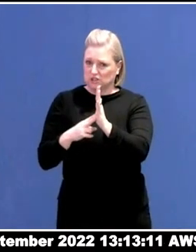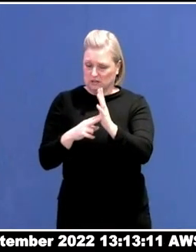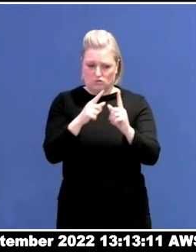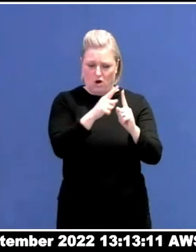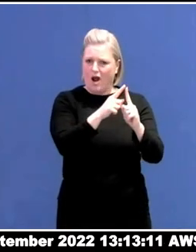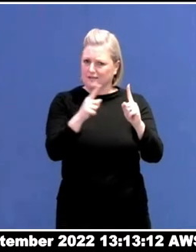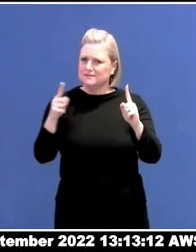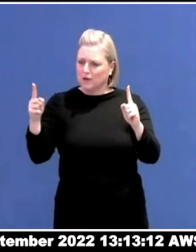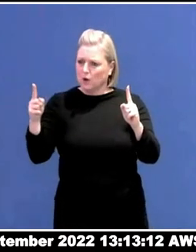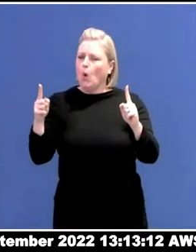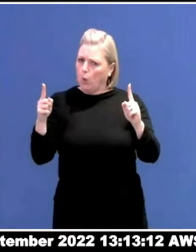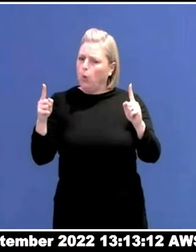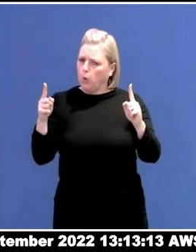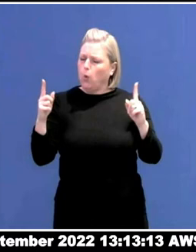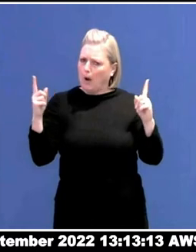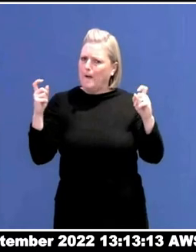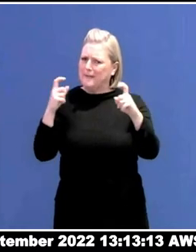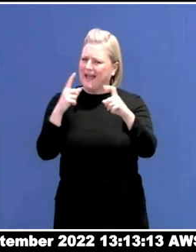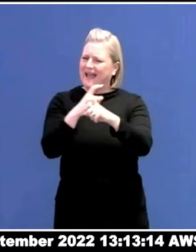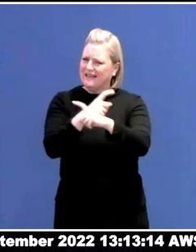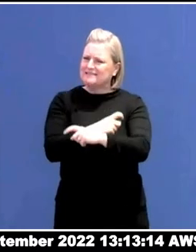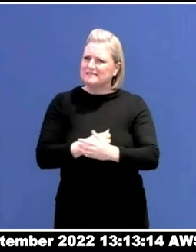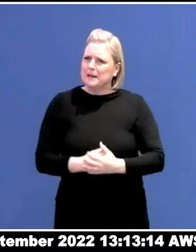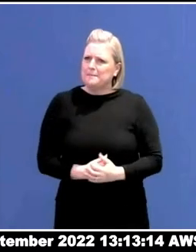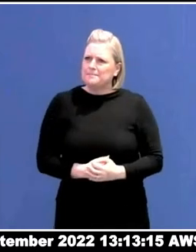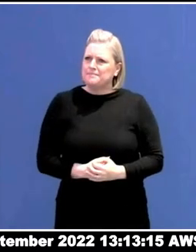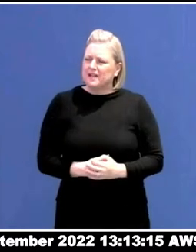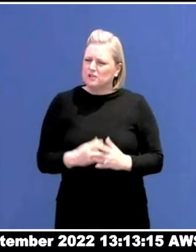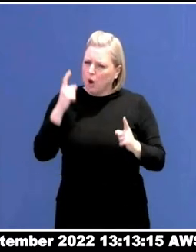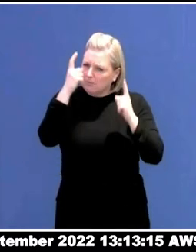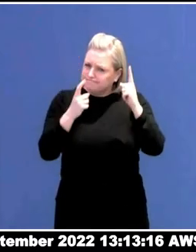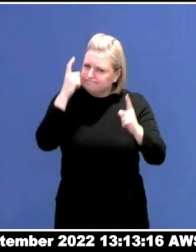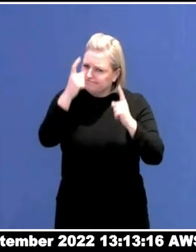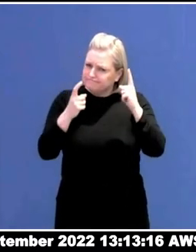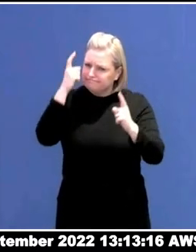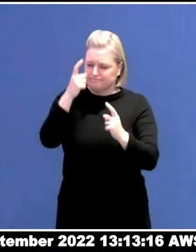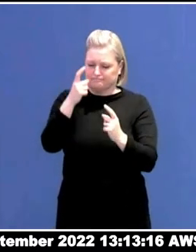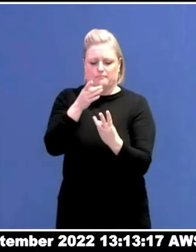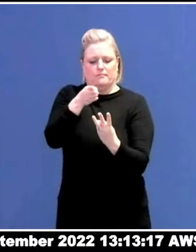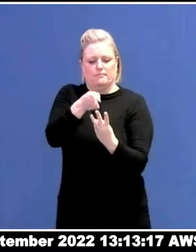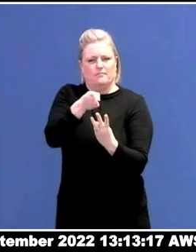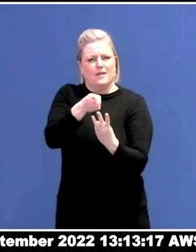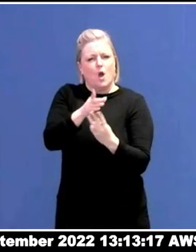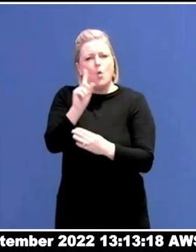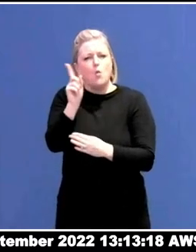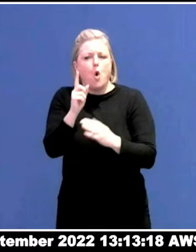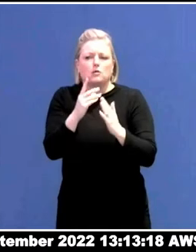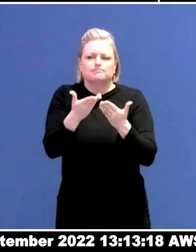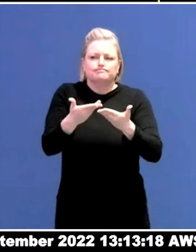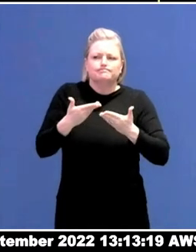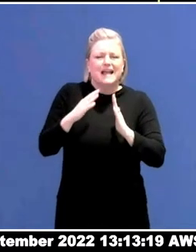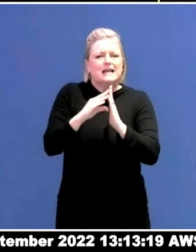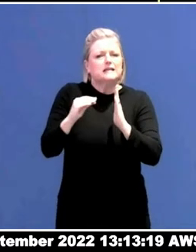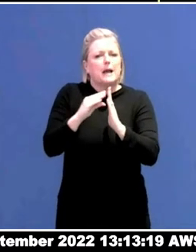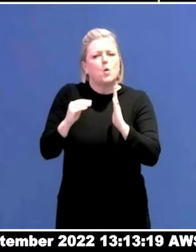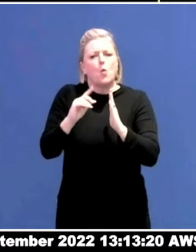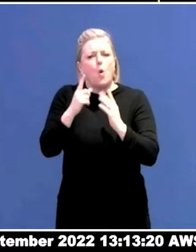What are one or two specific things that you suggest to us to - in relation to disability